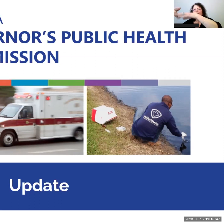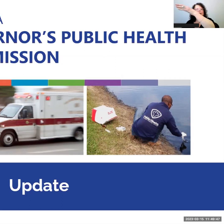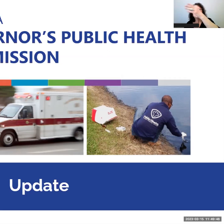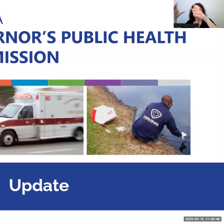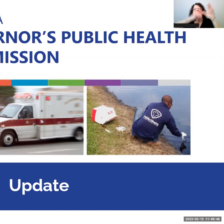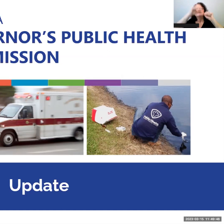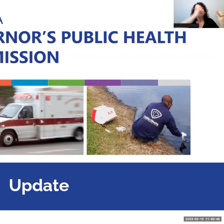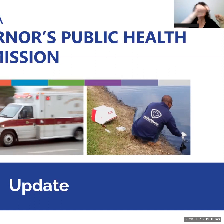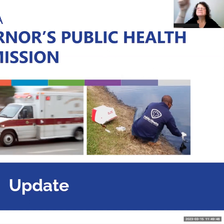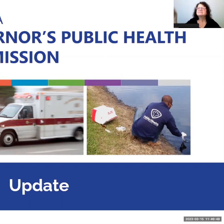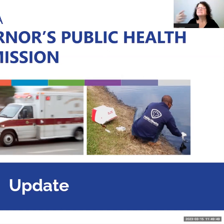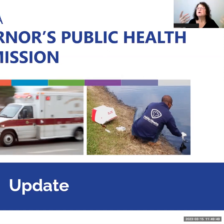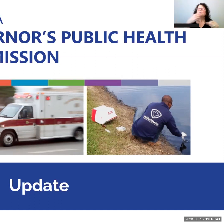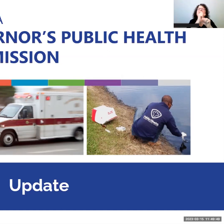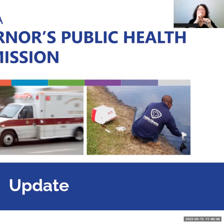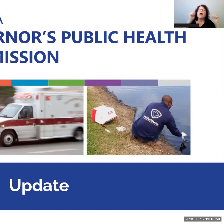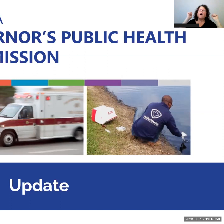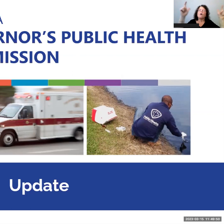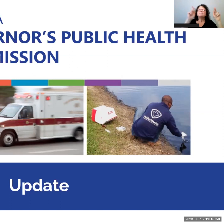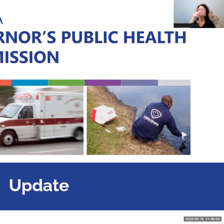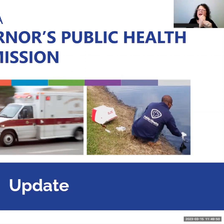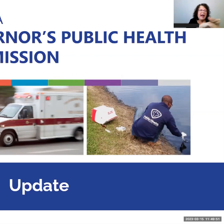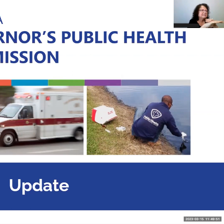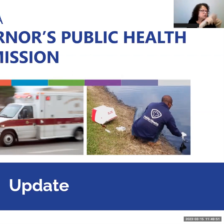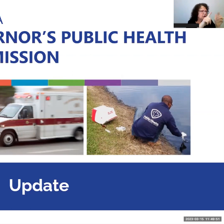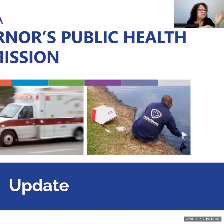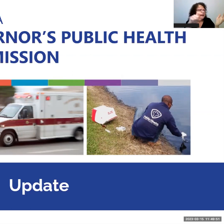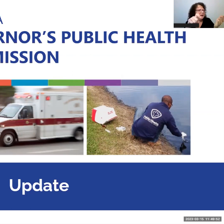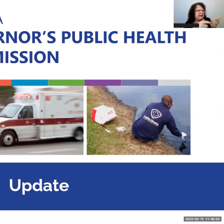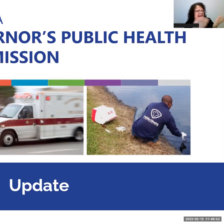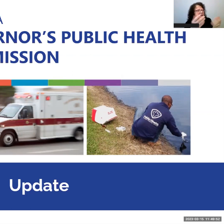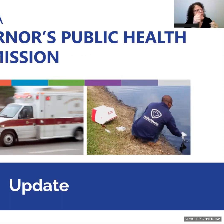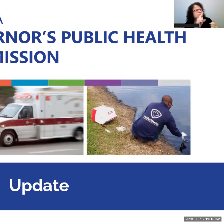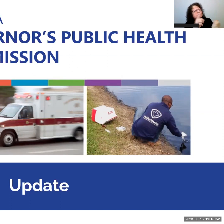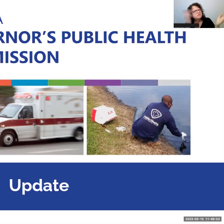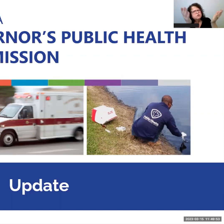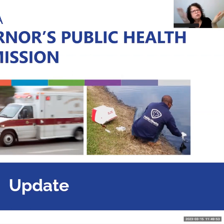gets access to what they need. So if you definitely encourage you, if you're so inclined to call